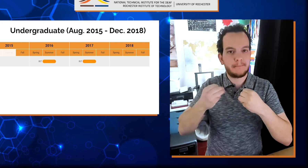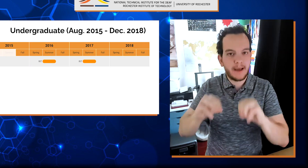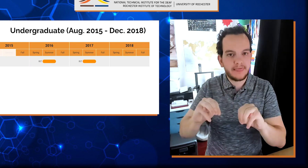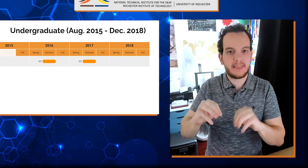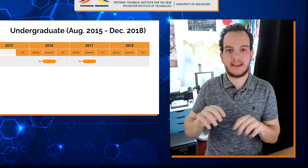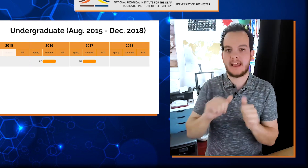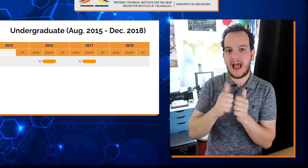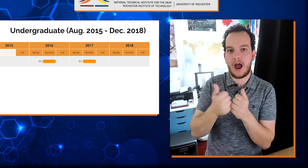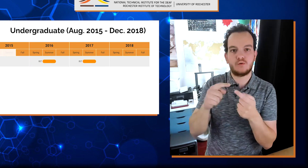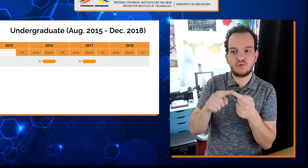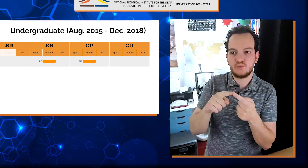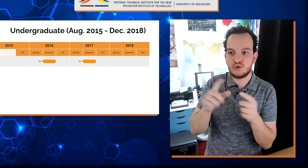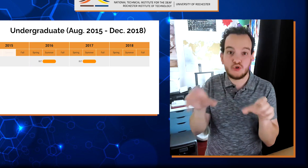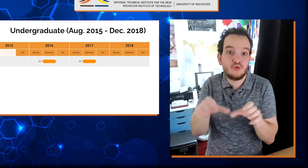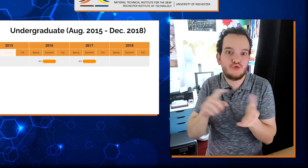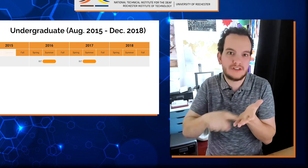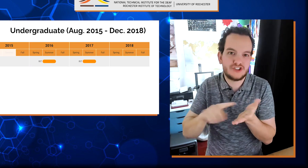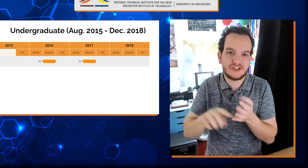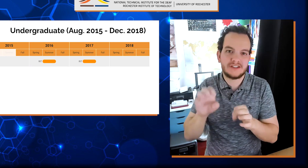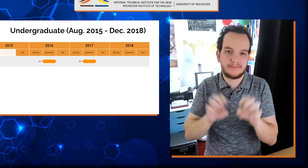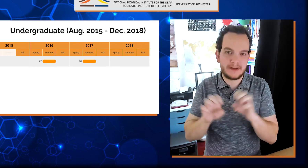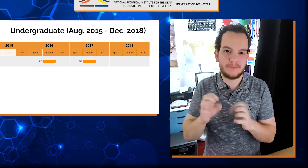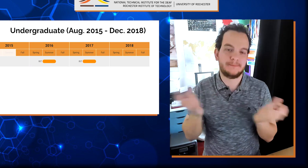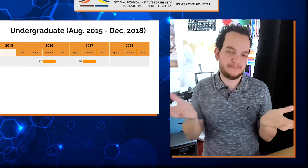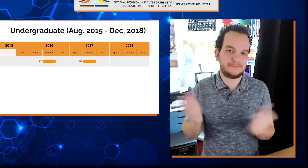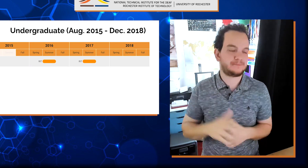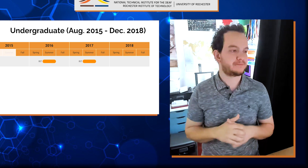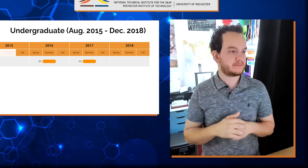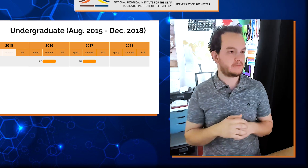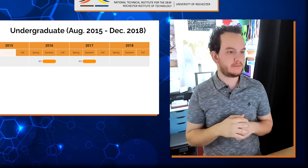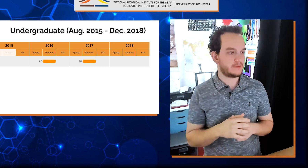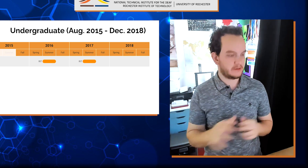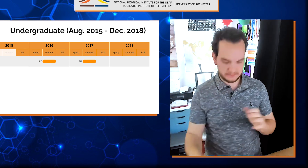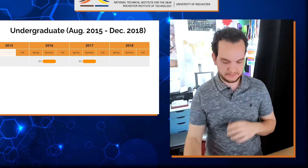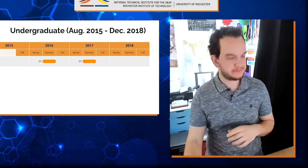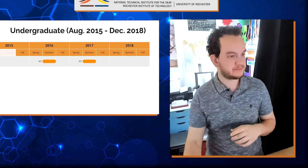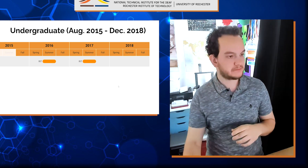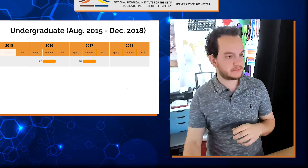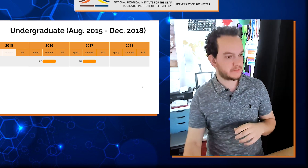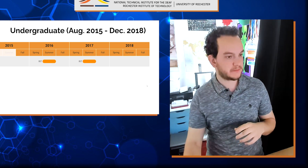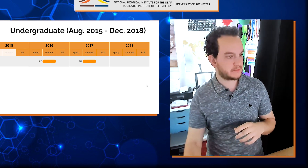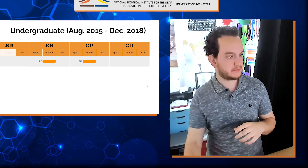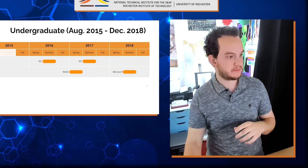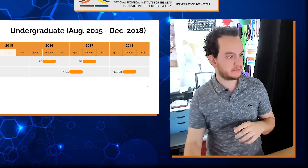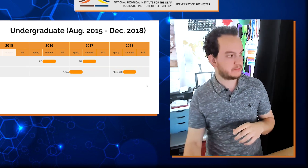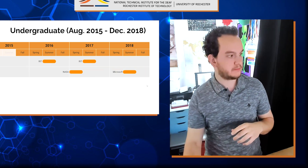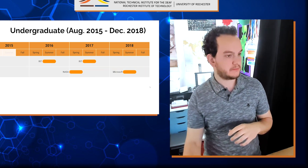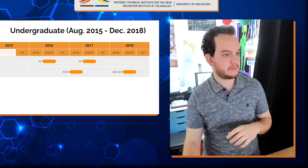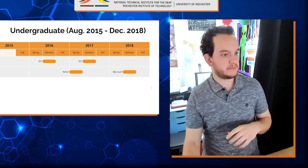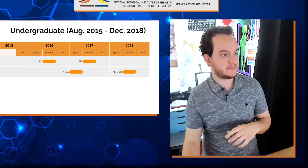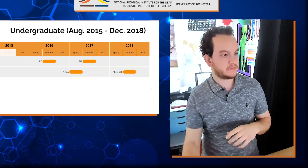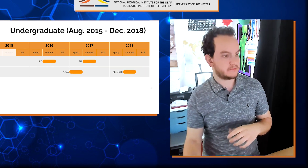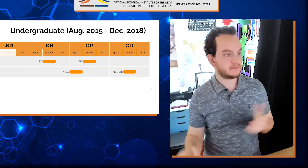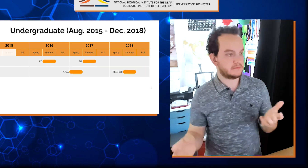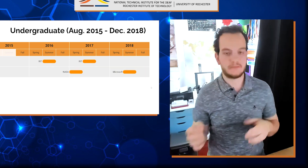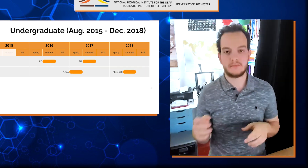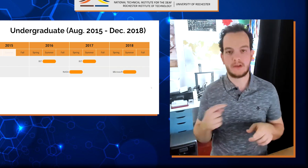I had been involved in research, I knew how to develop research methods and conduct research by that time.